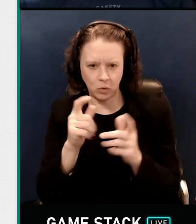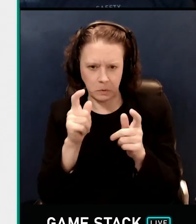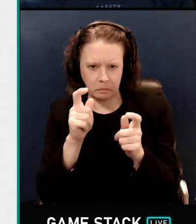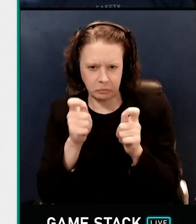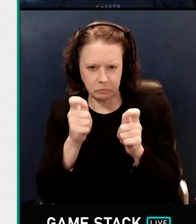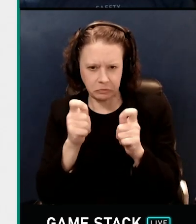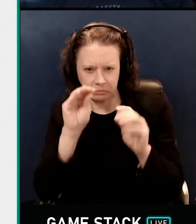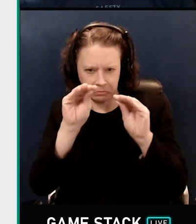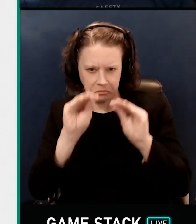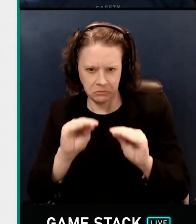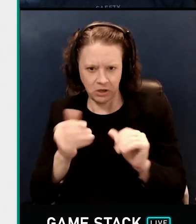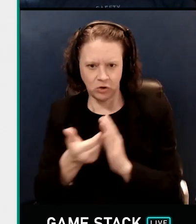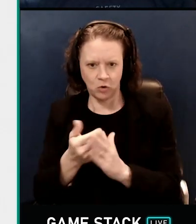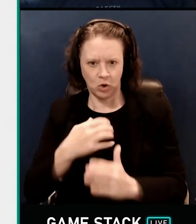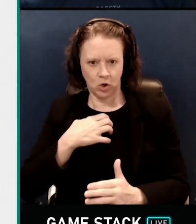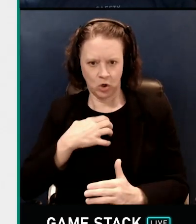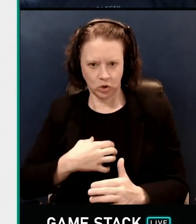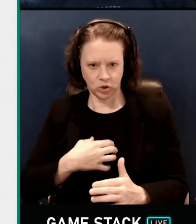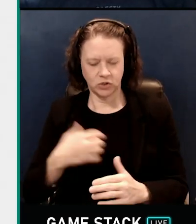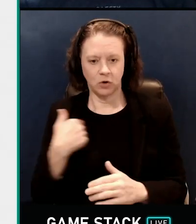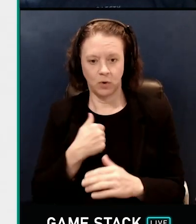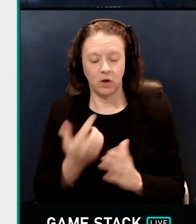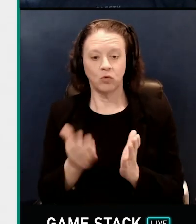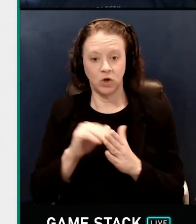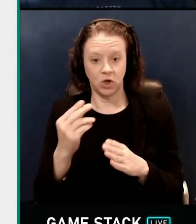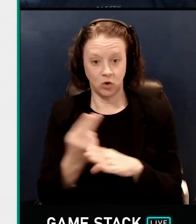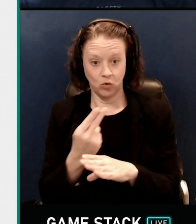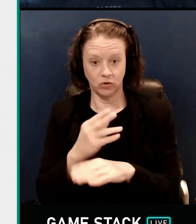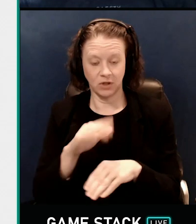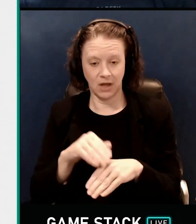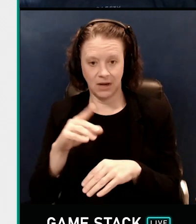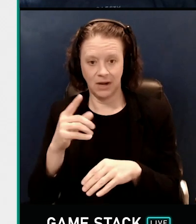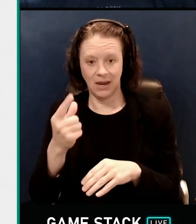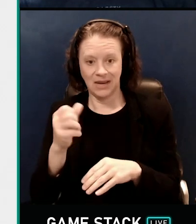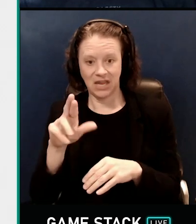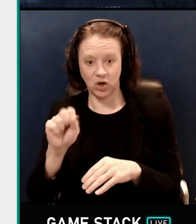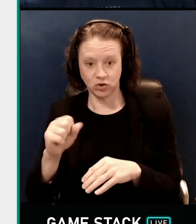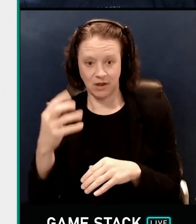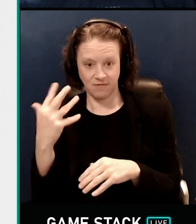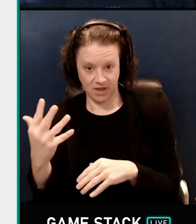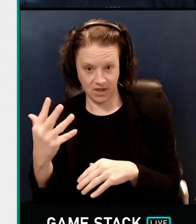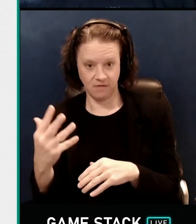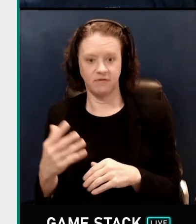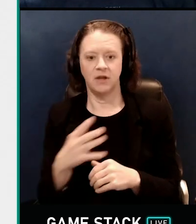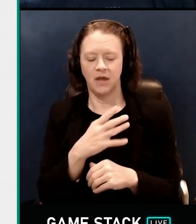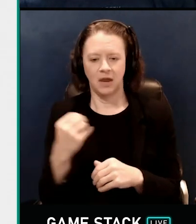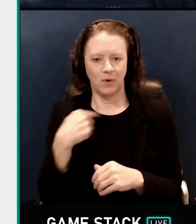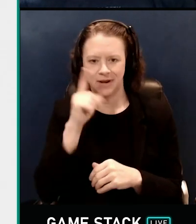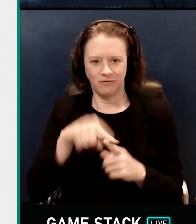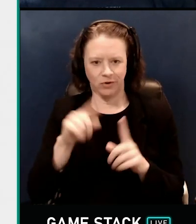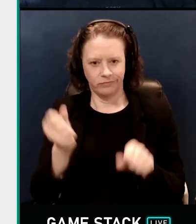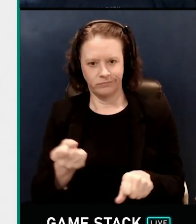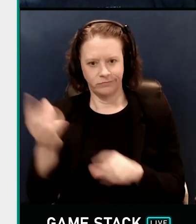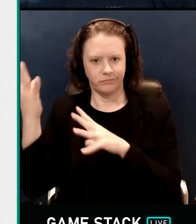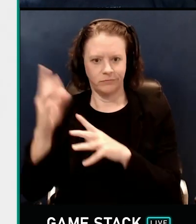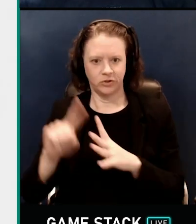Similarly, we could reuse these brains on gears 5 and we didn't have to throw them all out and start from scratch with new automation.